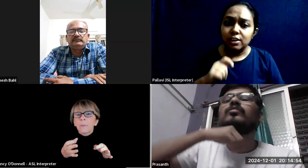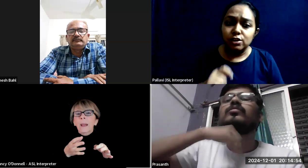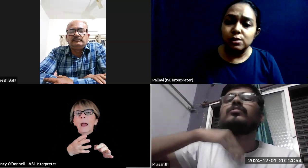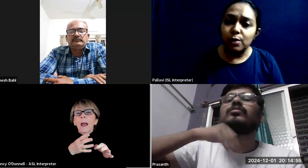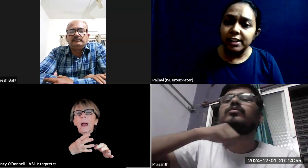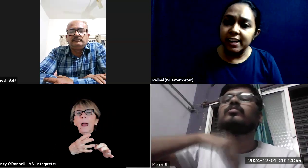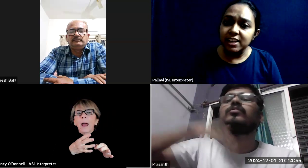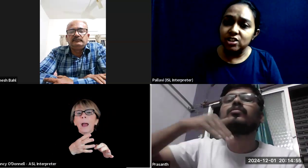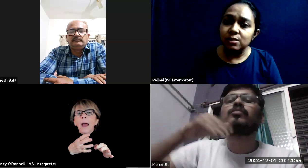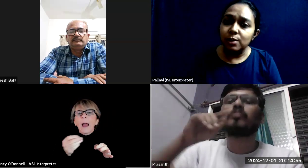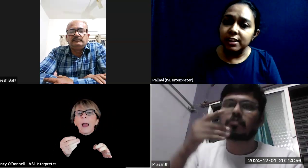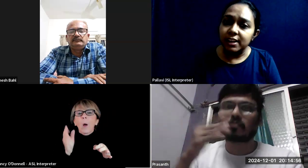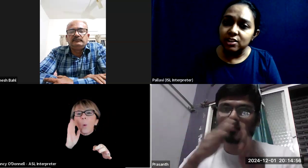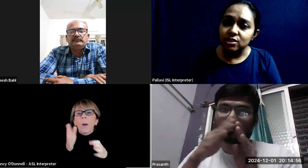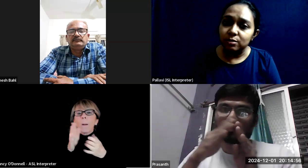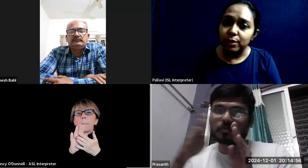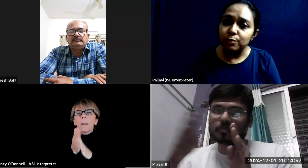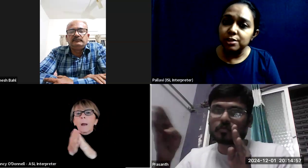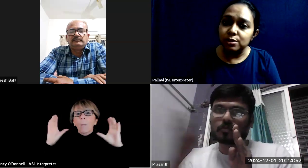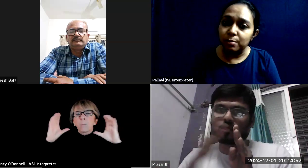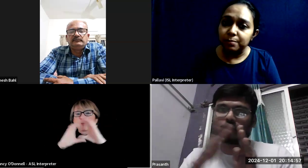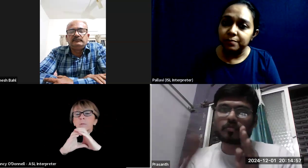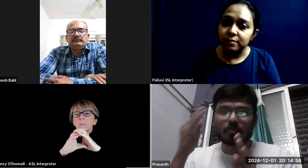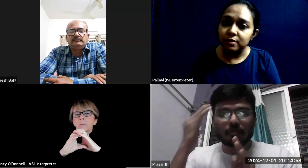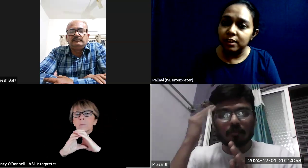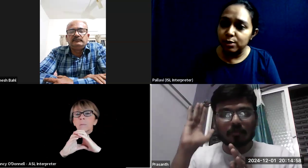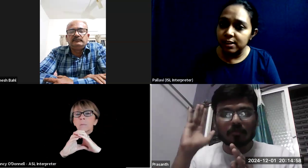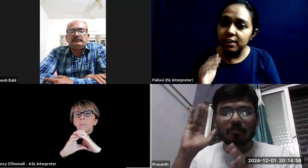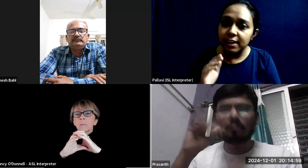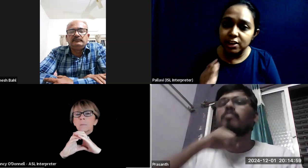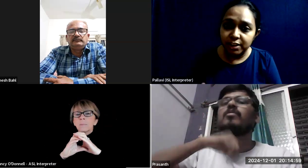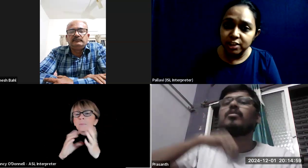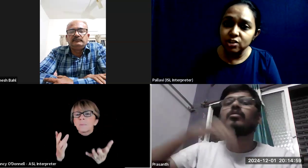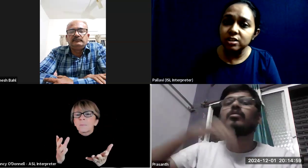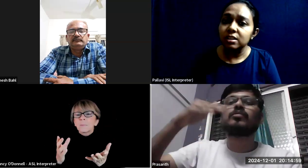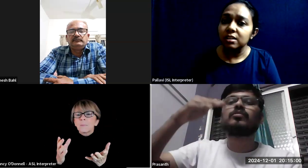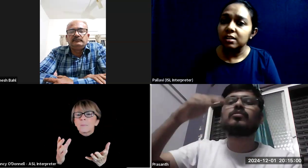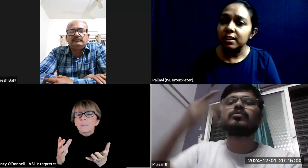[Interpreter speaking for Prashant] Till what age? Till what age? When would it stop? Was there an age range?